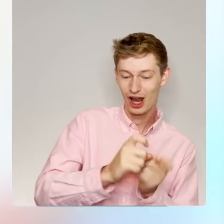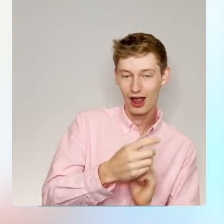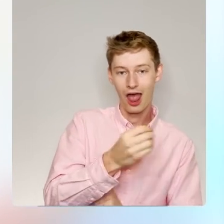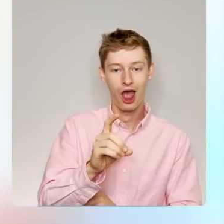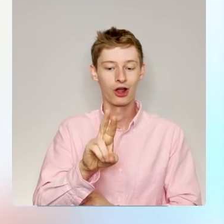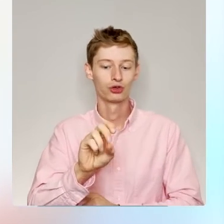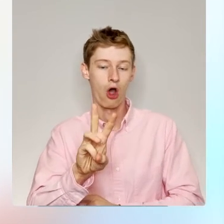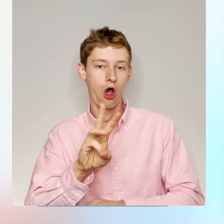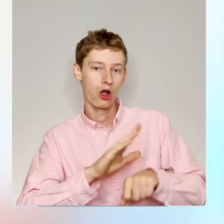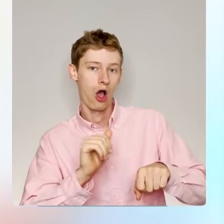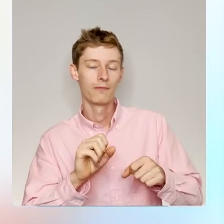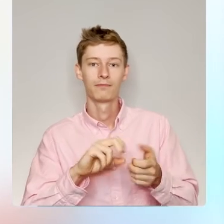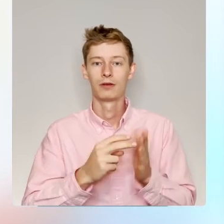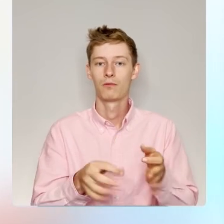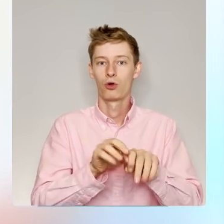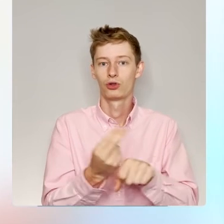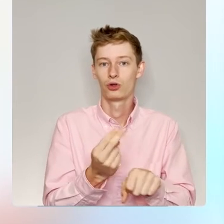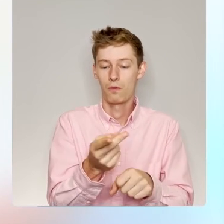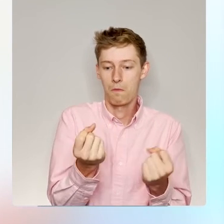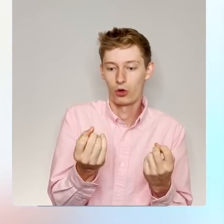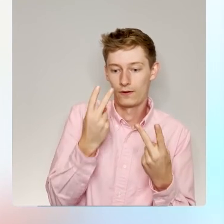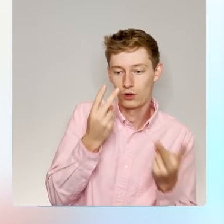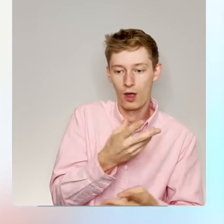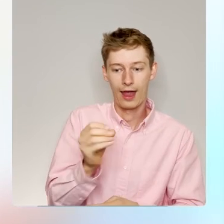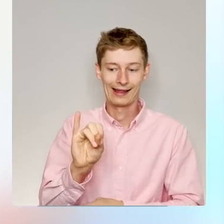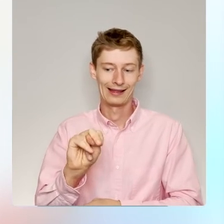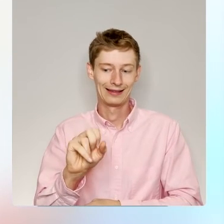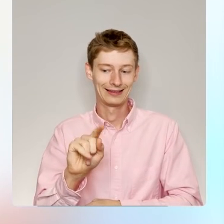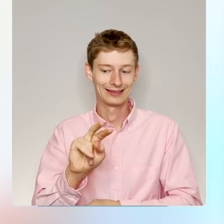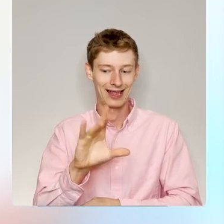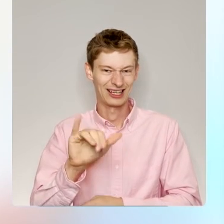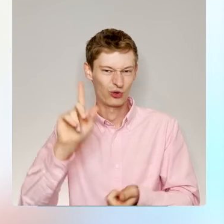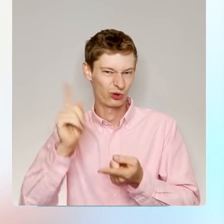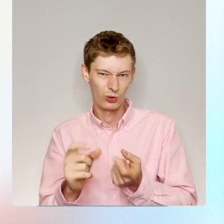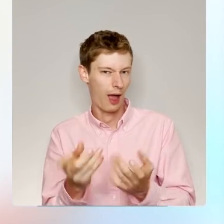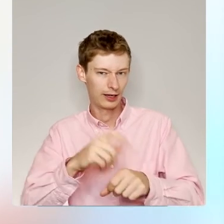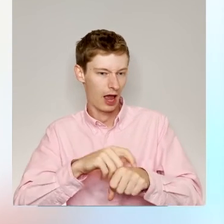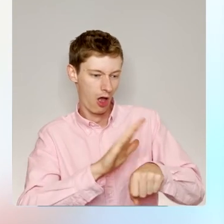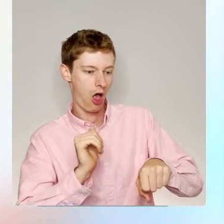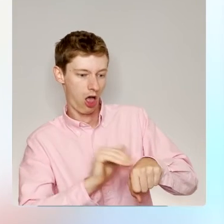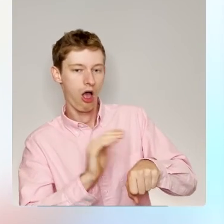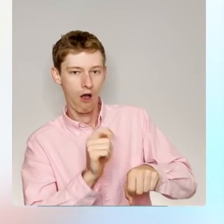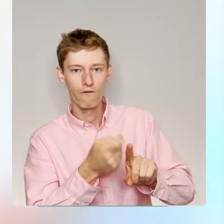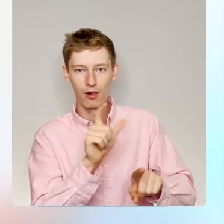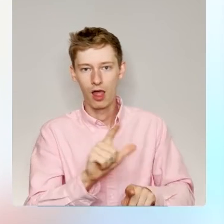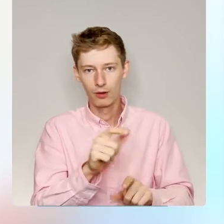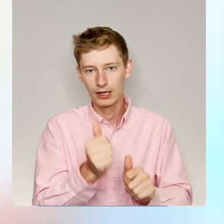to minimize the number of GL commands you call each frame. All of the WebXR engines provide access to these features,